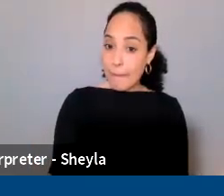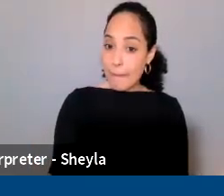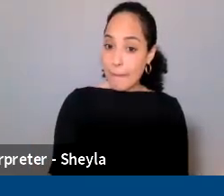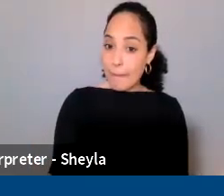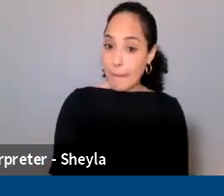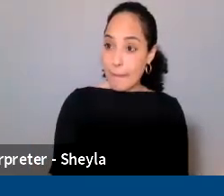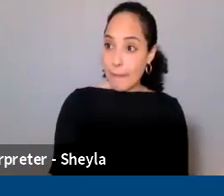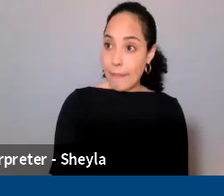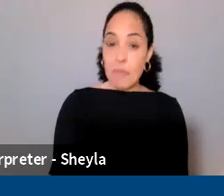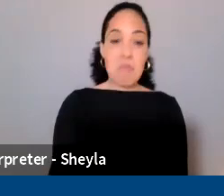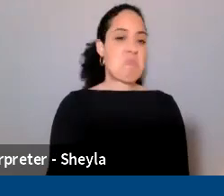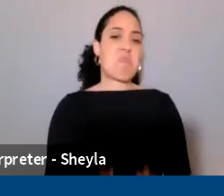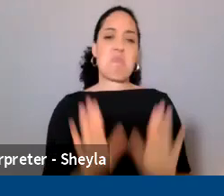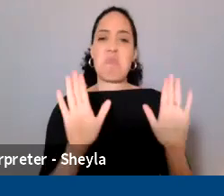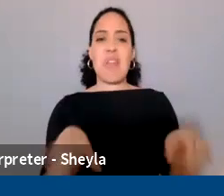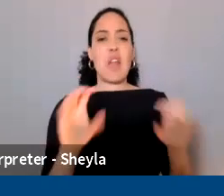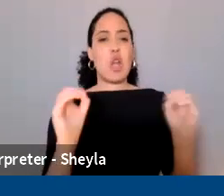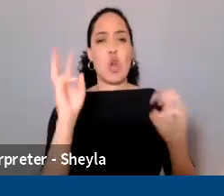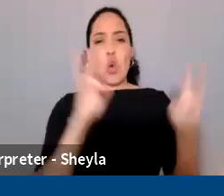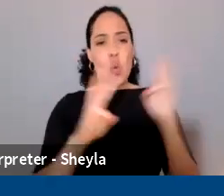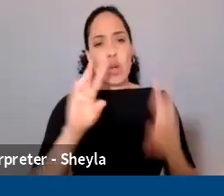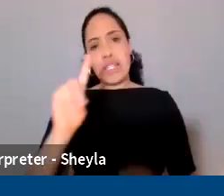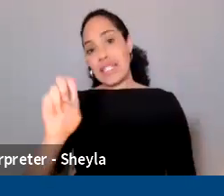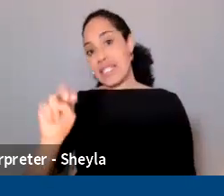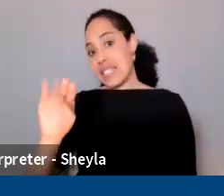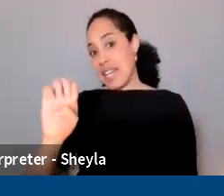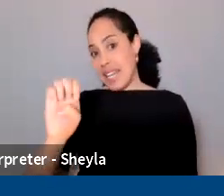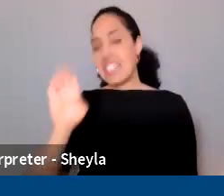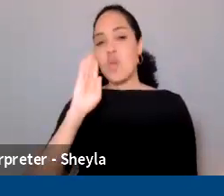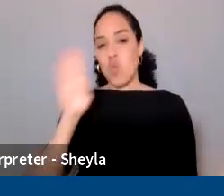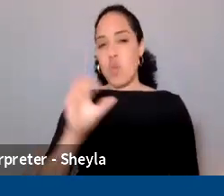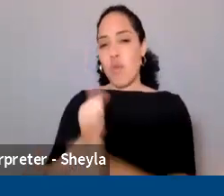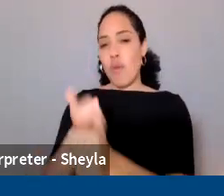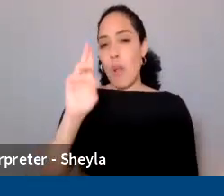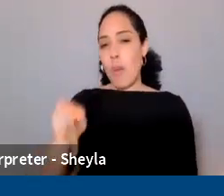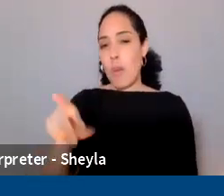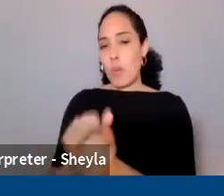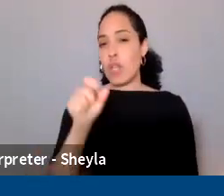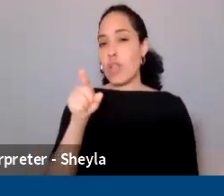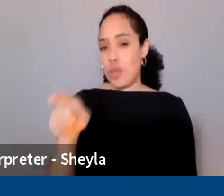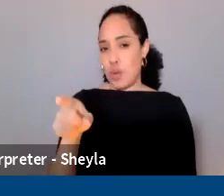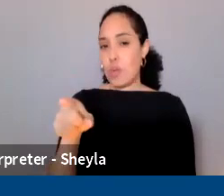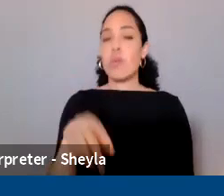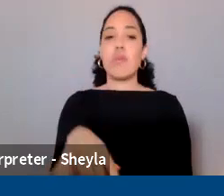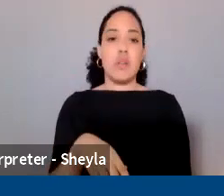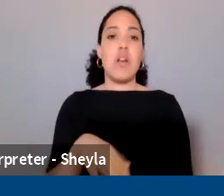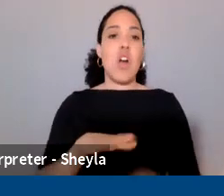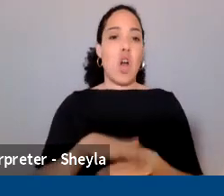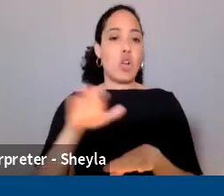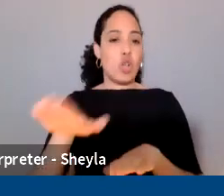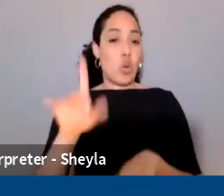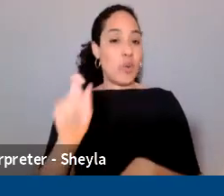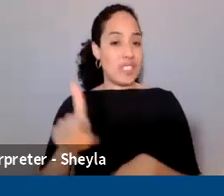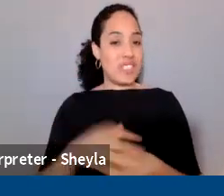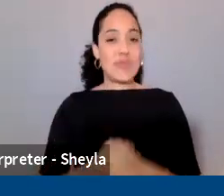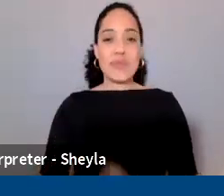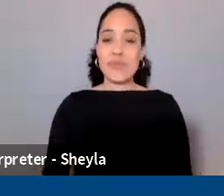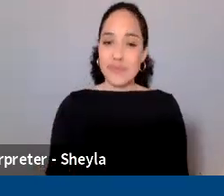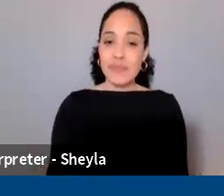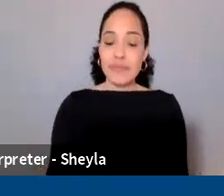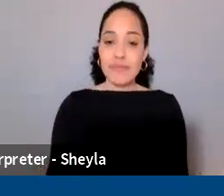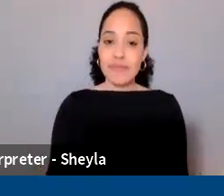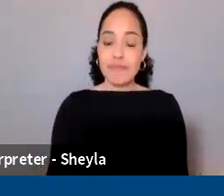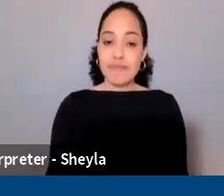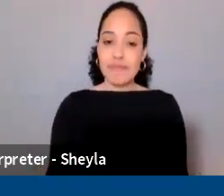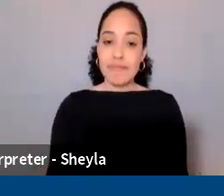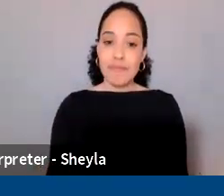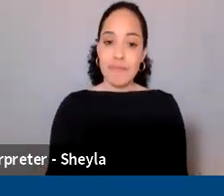no worries Denise we will make sure to follow up with you um on your inquiry